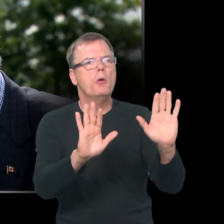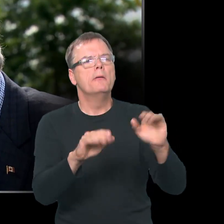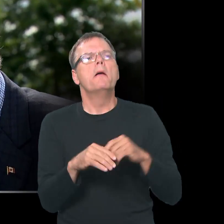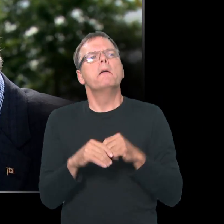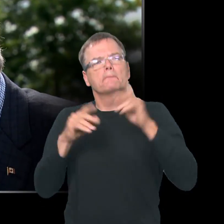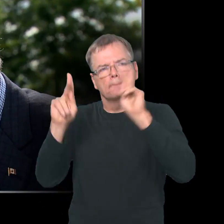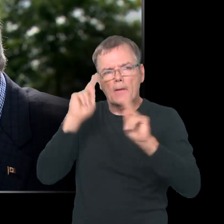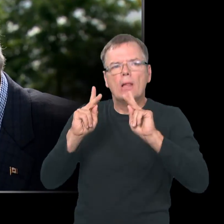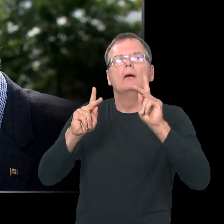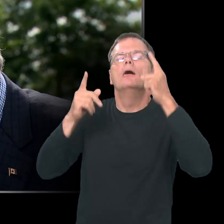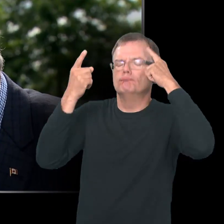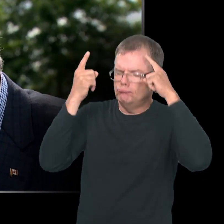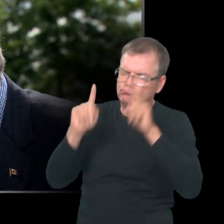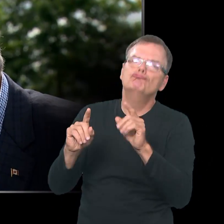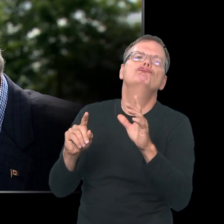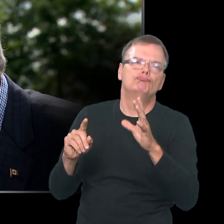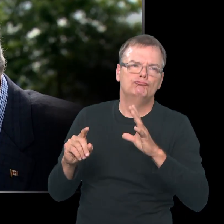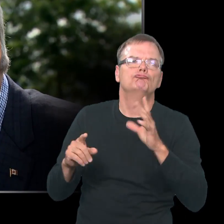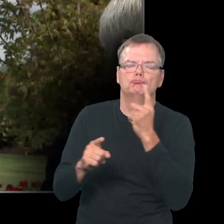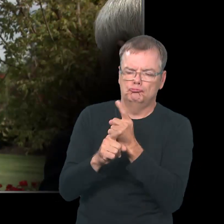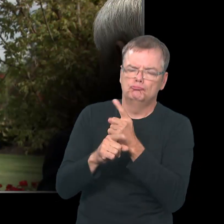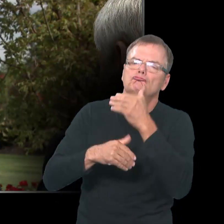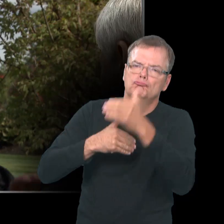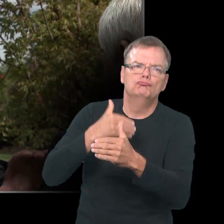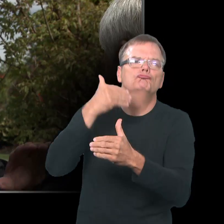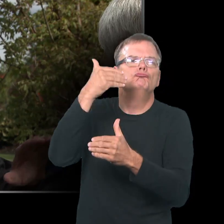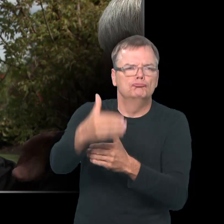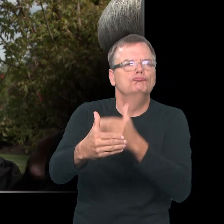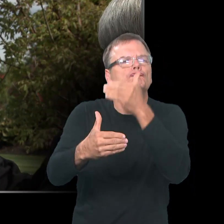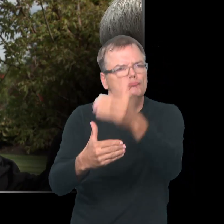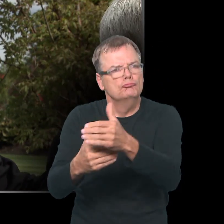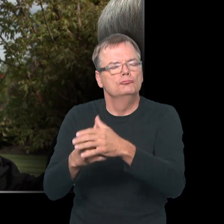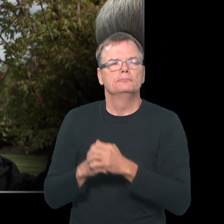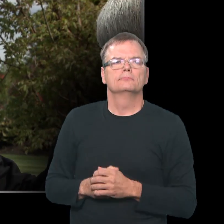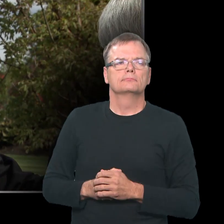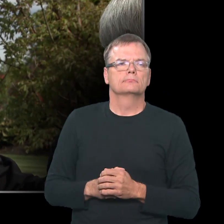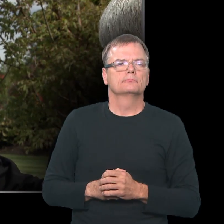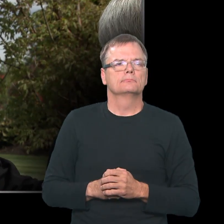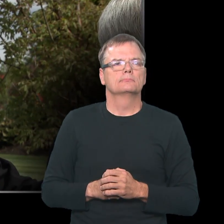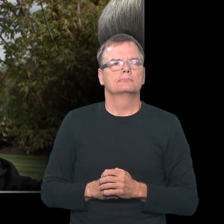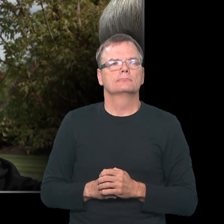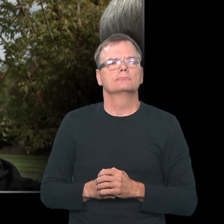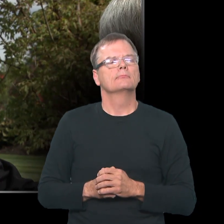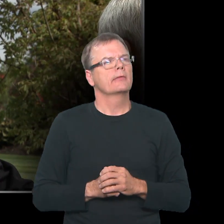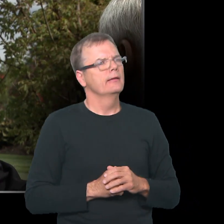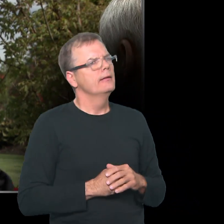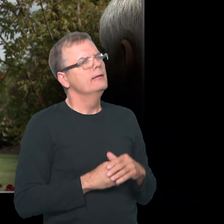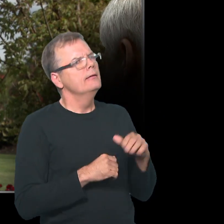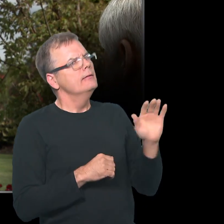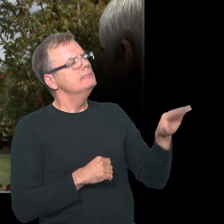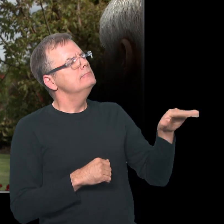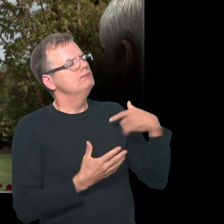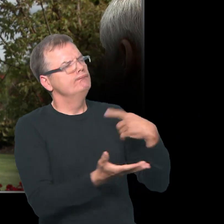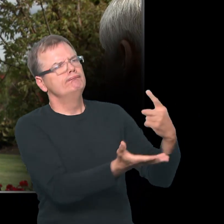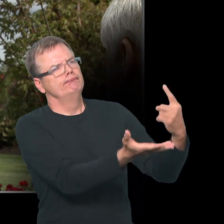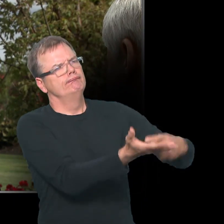but I think they generally can agree that money is being expended on the things it's supposed to be expended on. I want to look at the broader